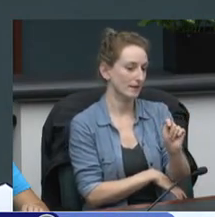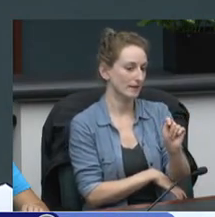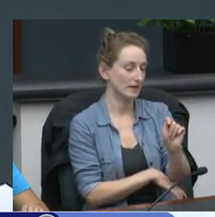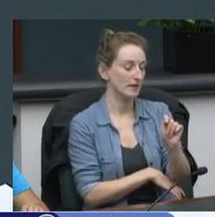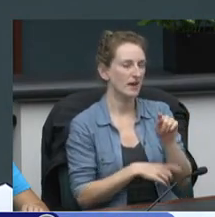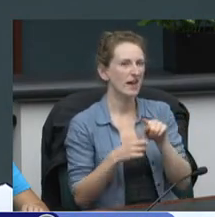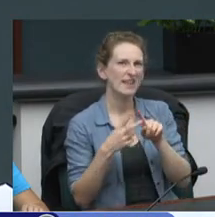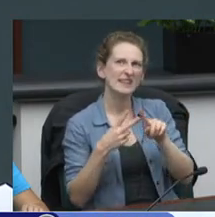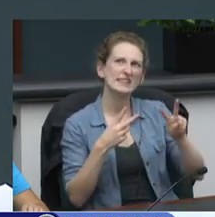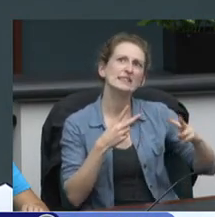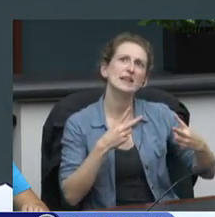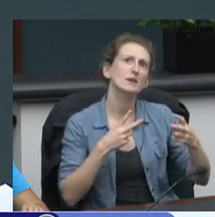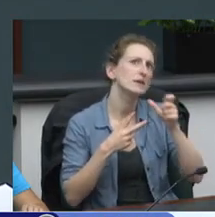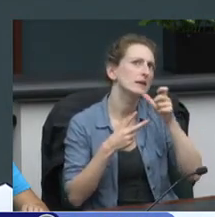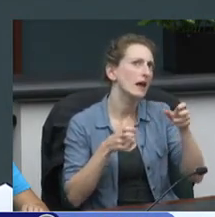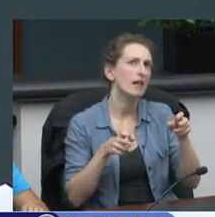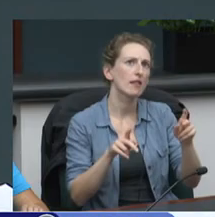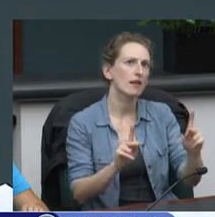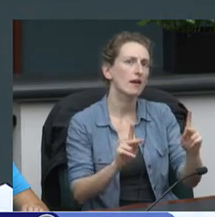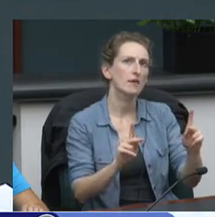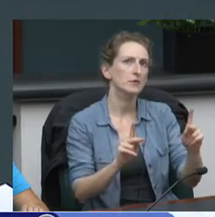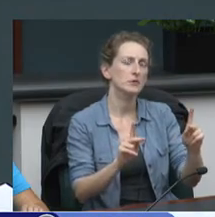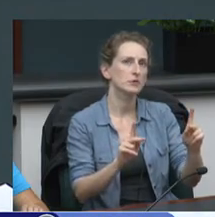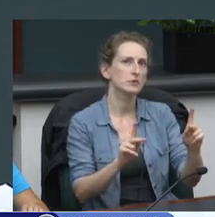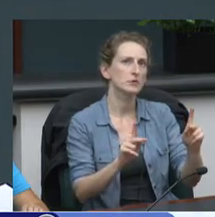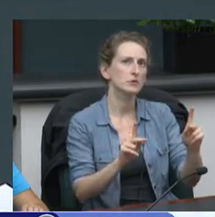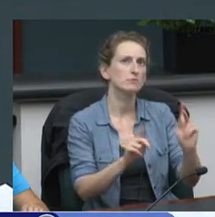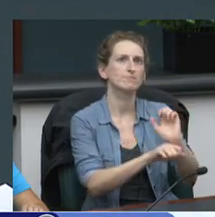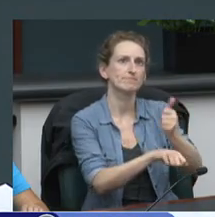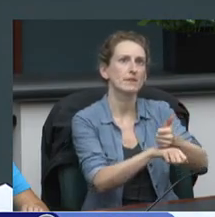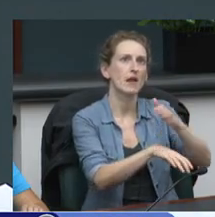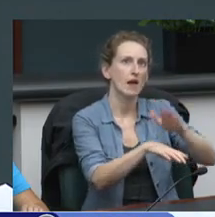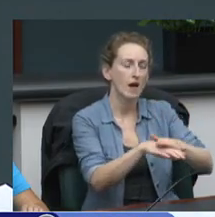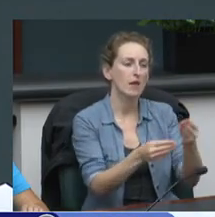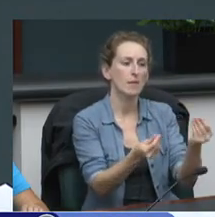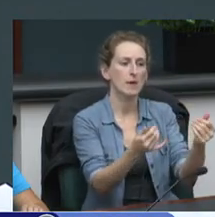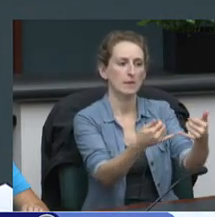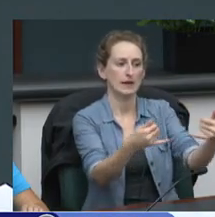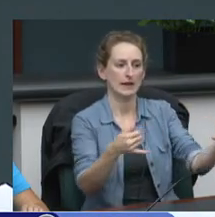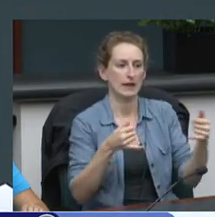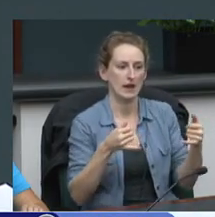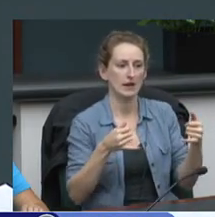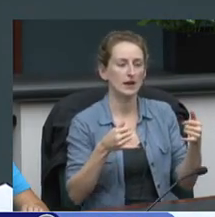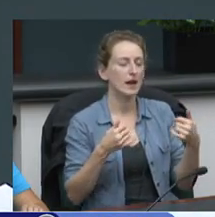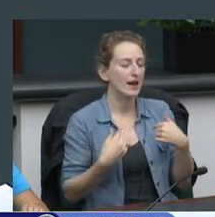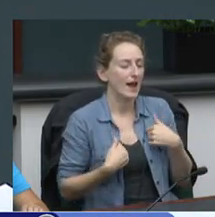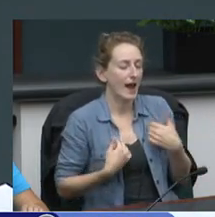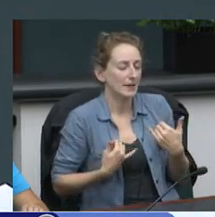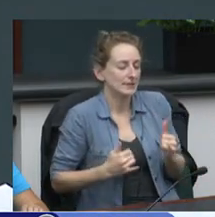still can't understand why those were both not possible and follow-up would be